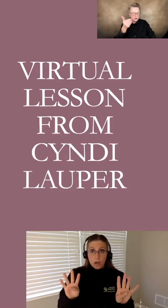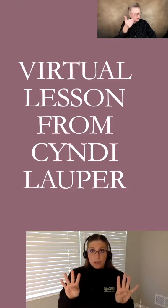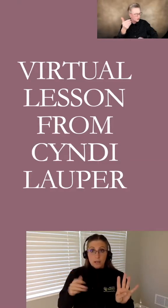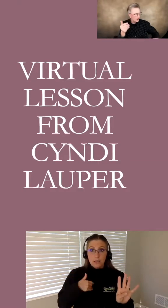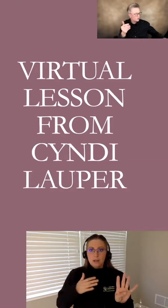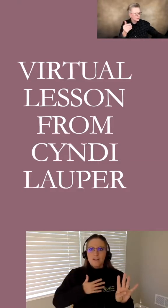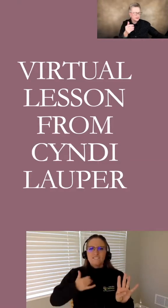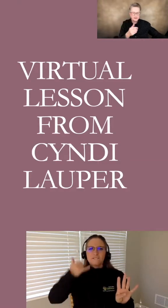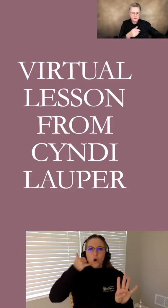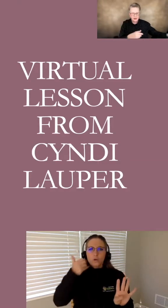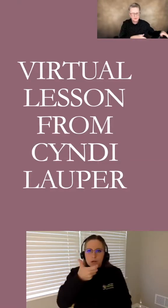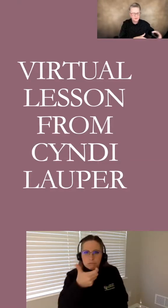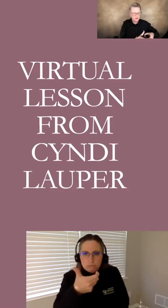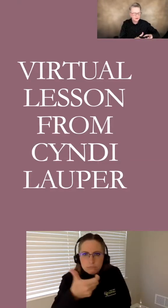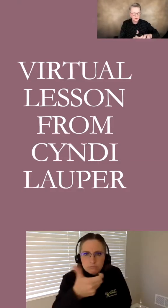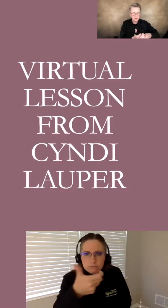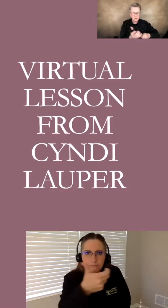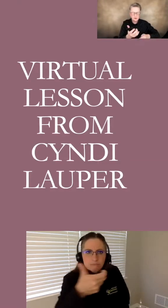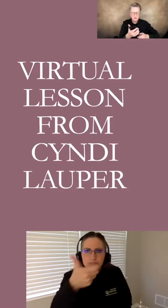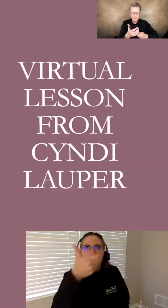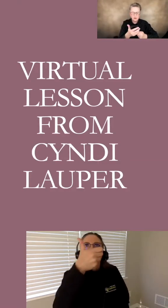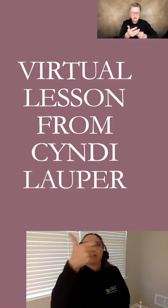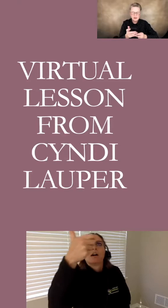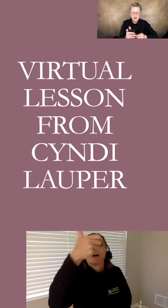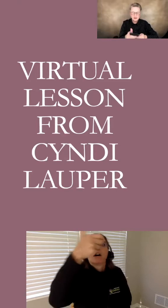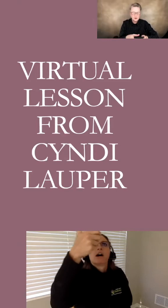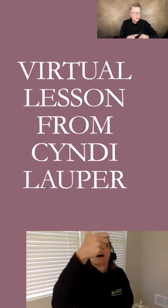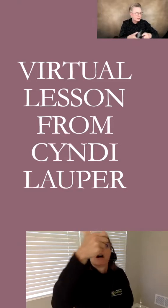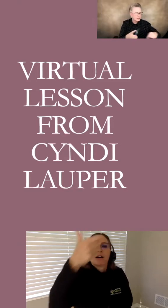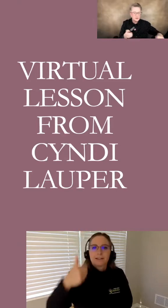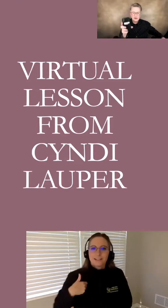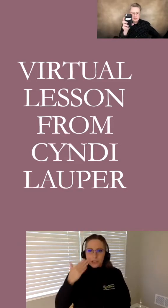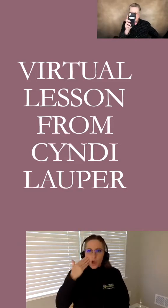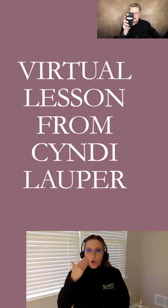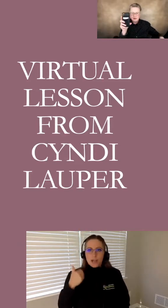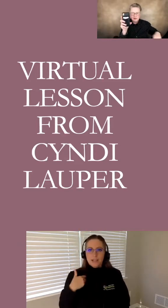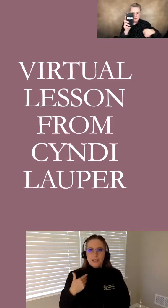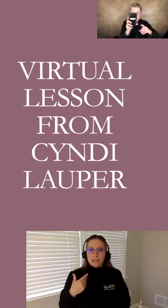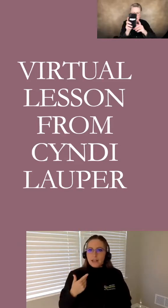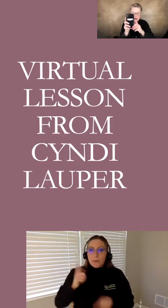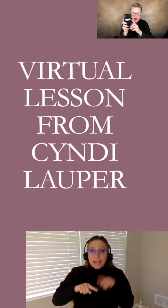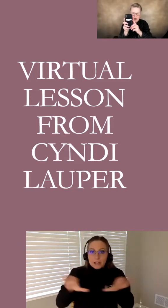you know how we live today uh we it's like we can't we can't do anything unless we have our